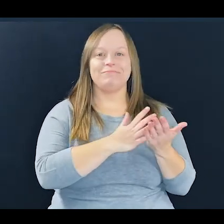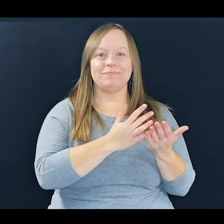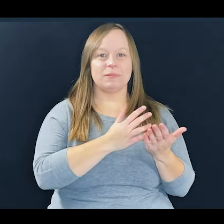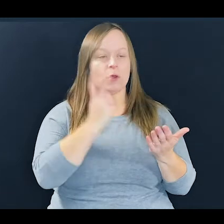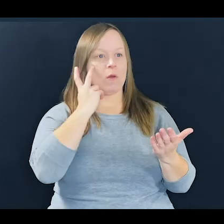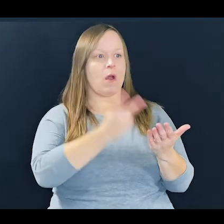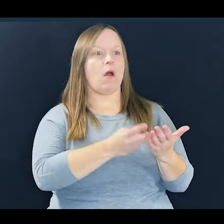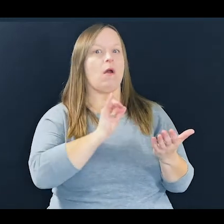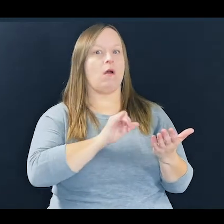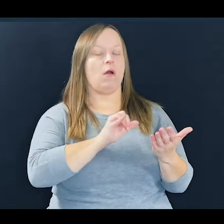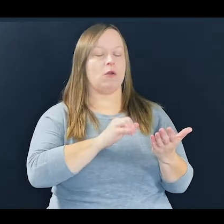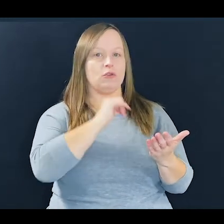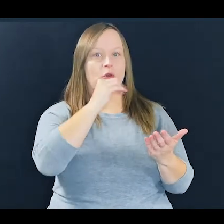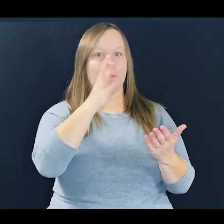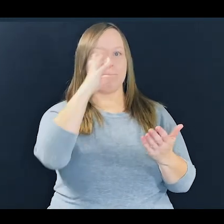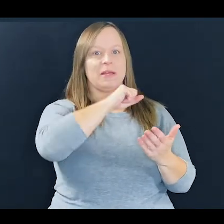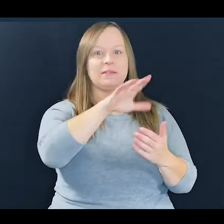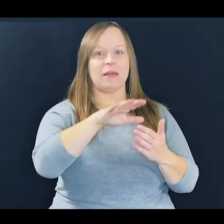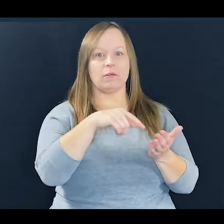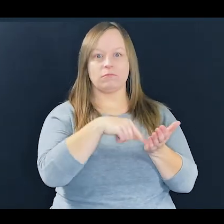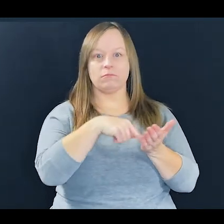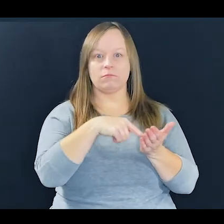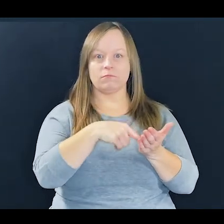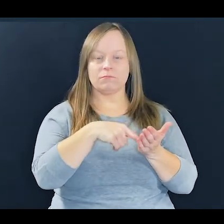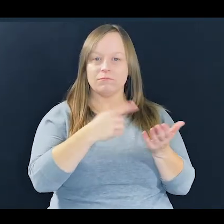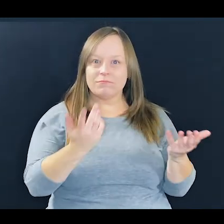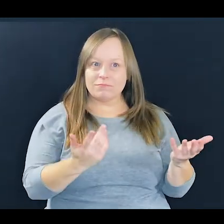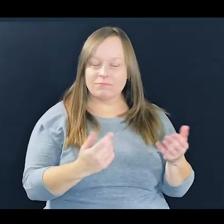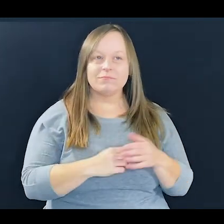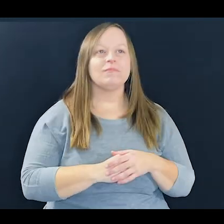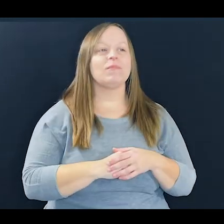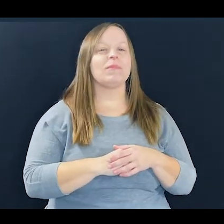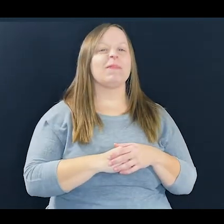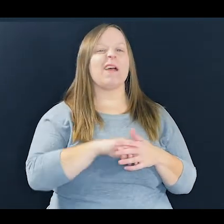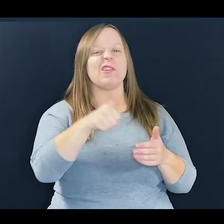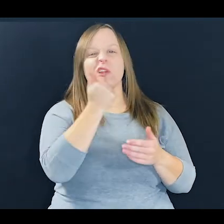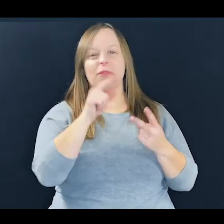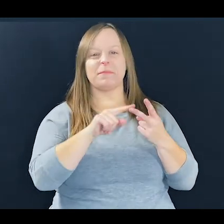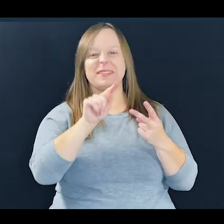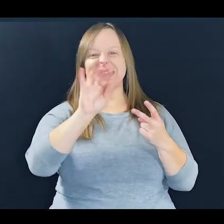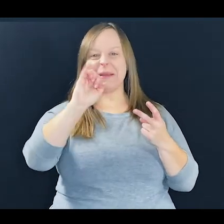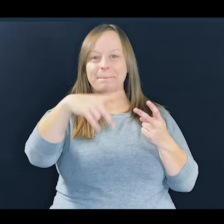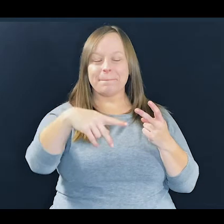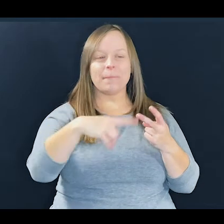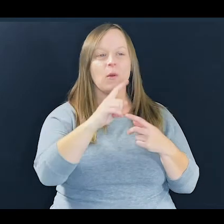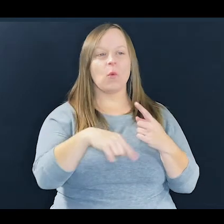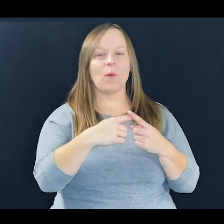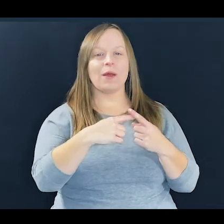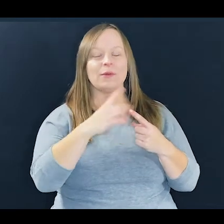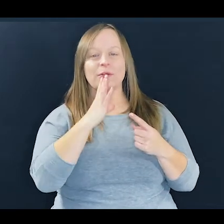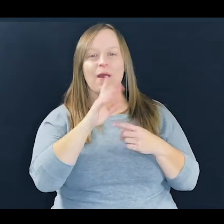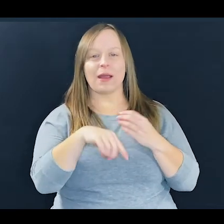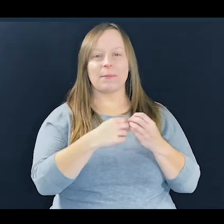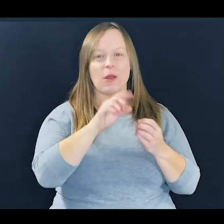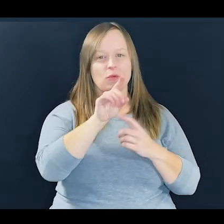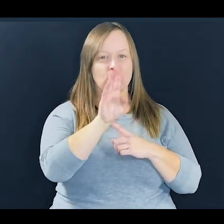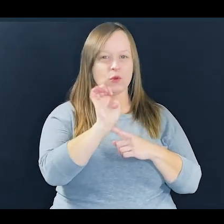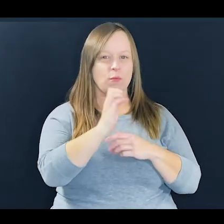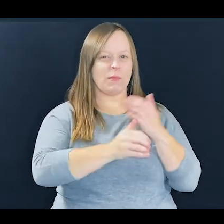on their calendar to ensure that they don't miss their deadline. And another quick tip when we're talking about due process